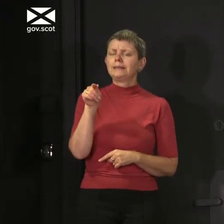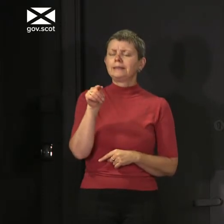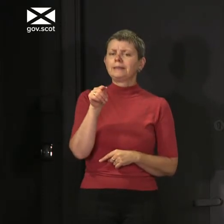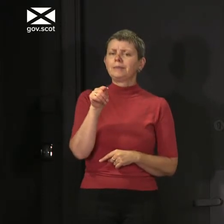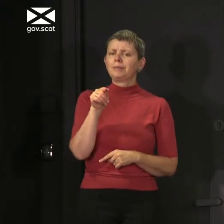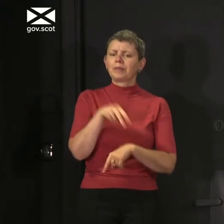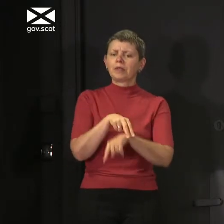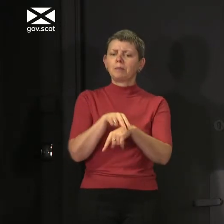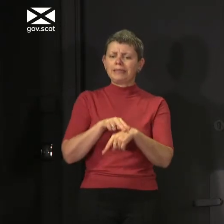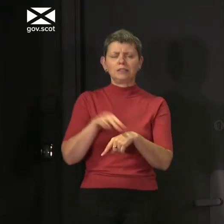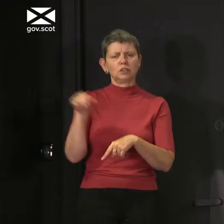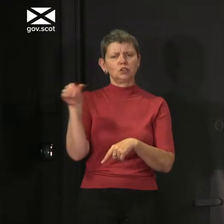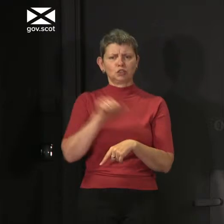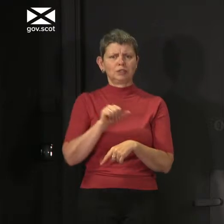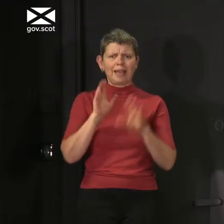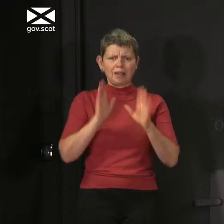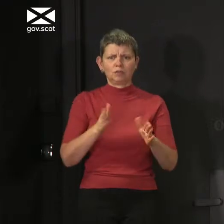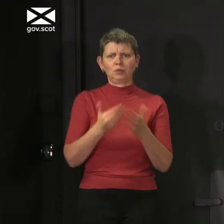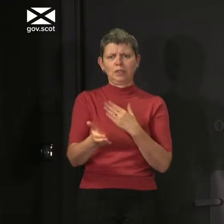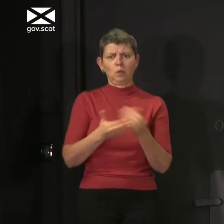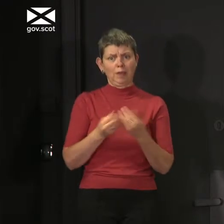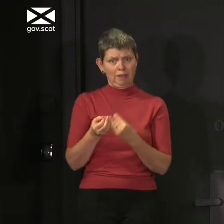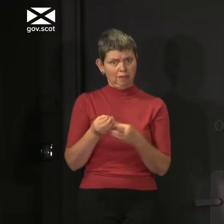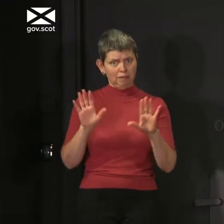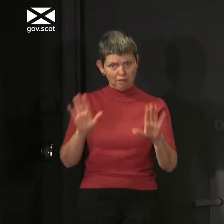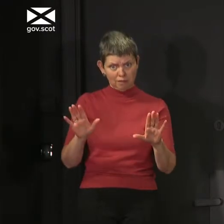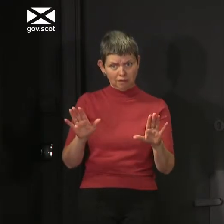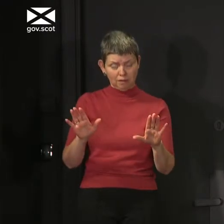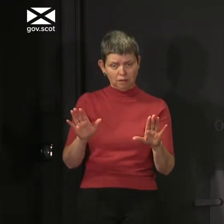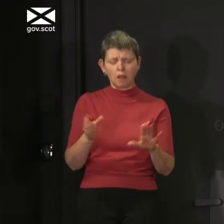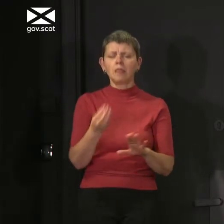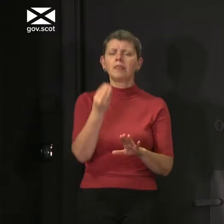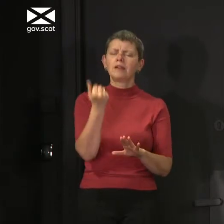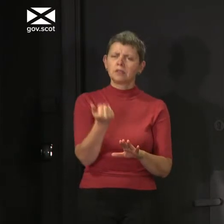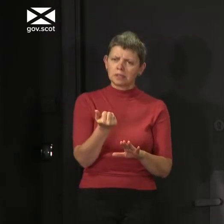position either. We are asking you, with some exceptions for children and people with health